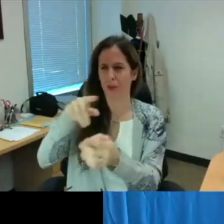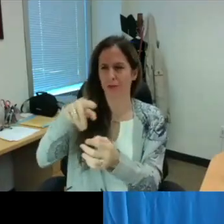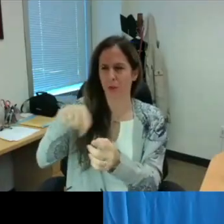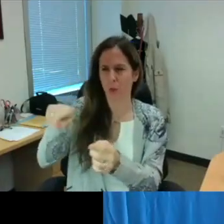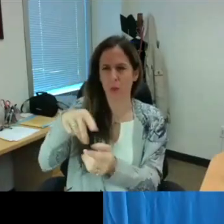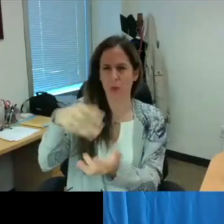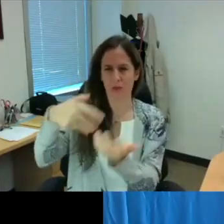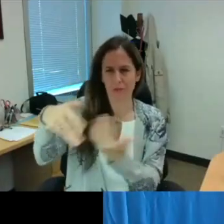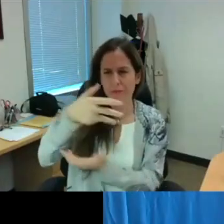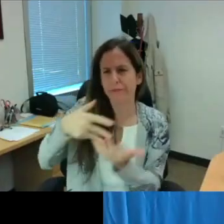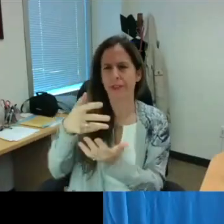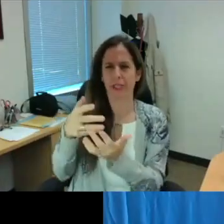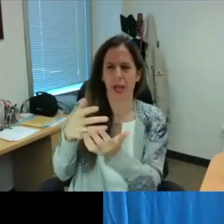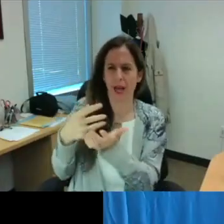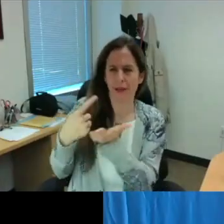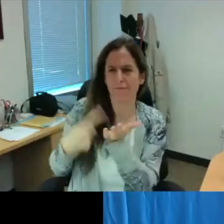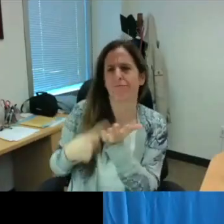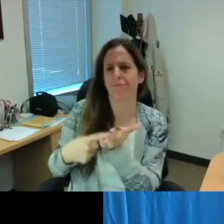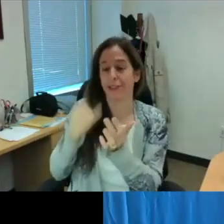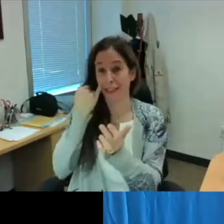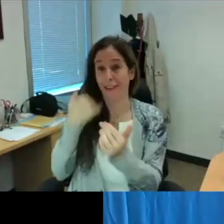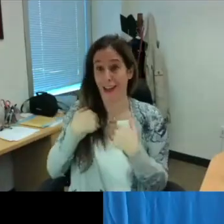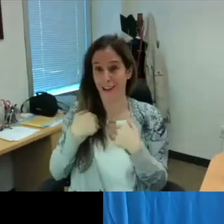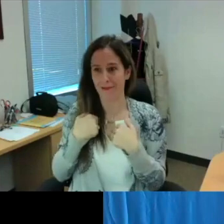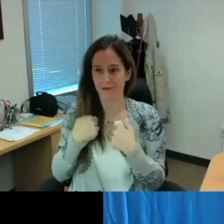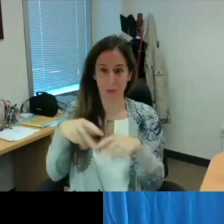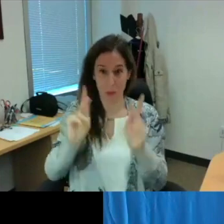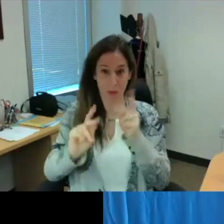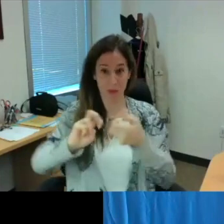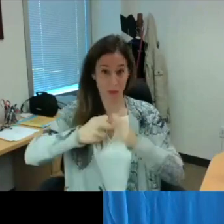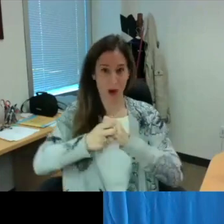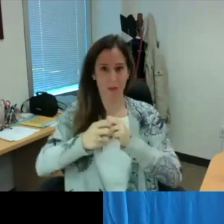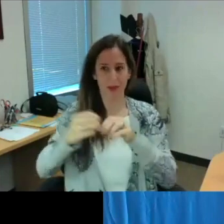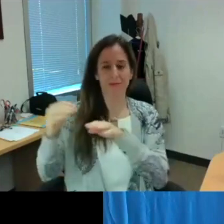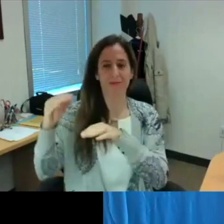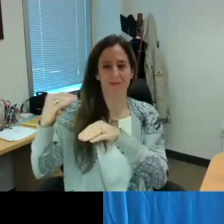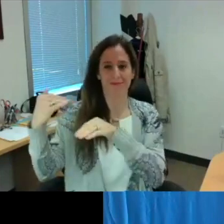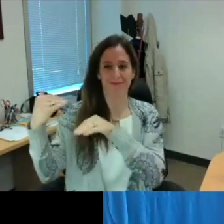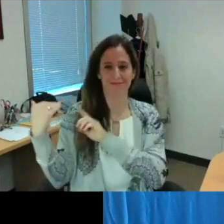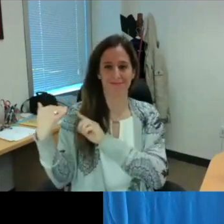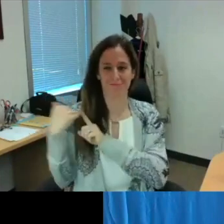that is just for social interaction among our audience members you know if anybody